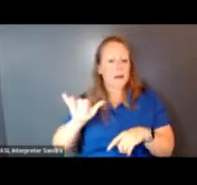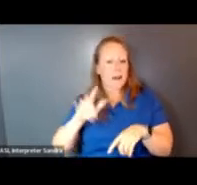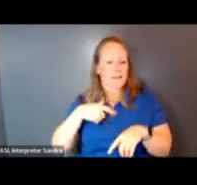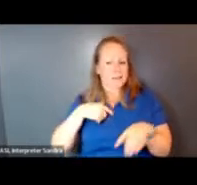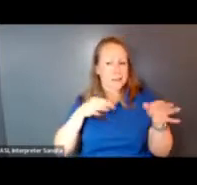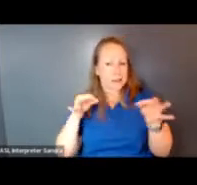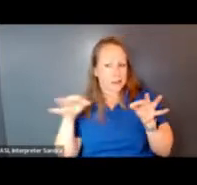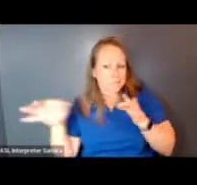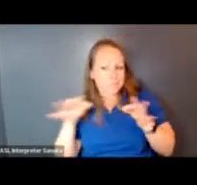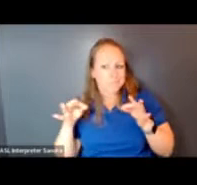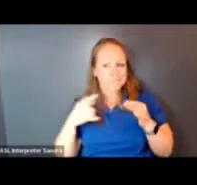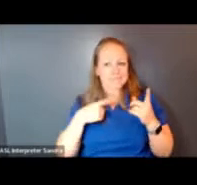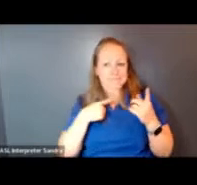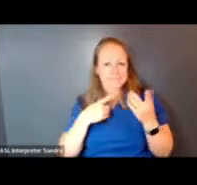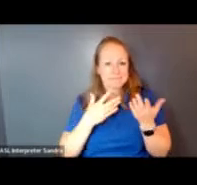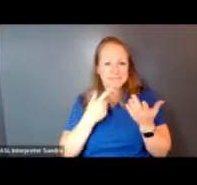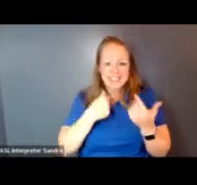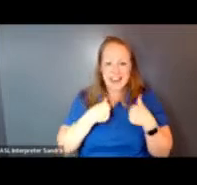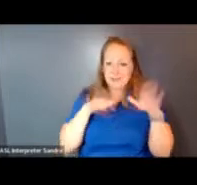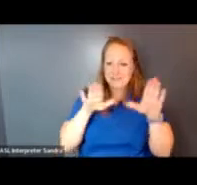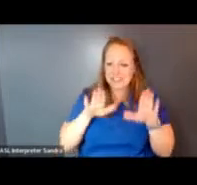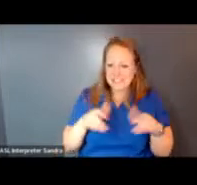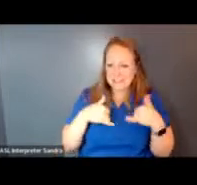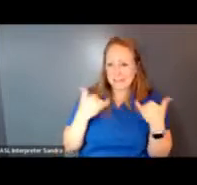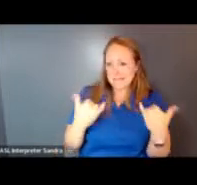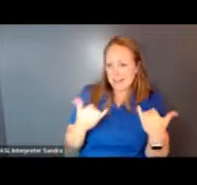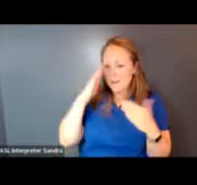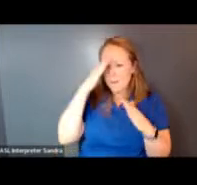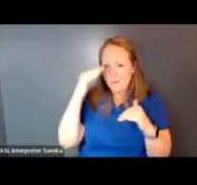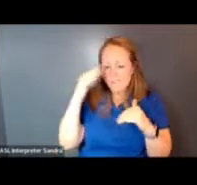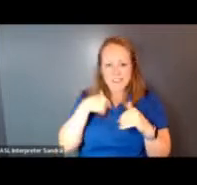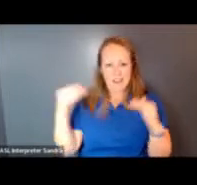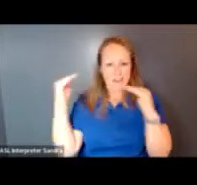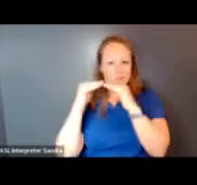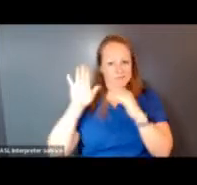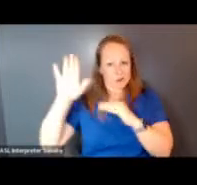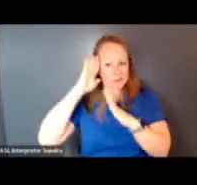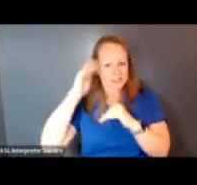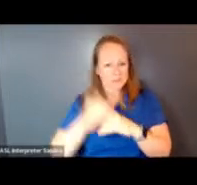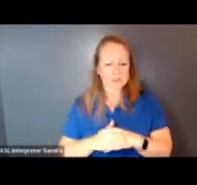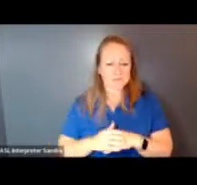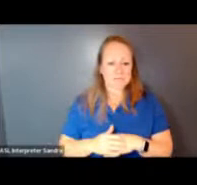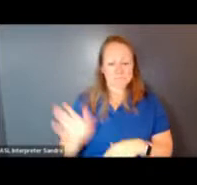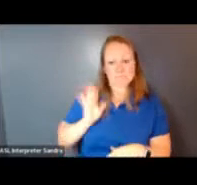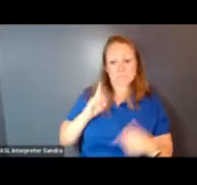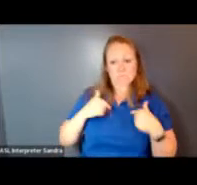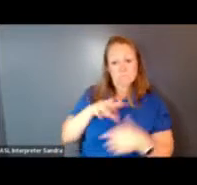to her expectations. And as Alex said, I was an I&A person for over eight years with the